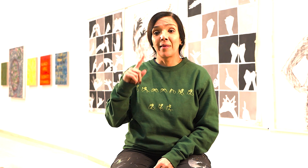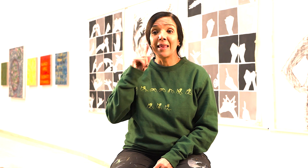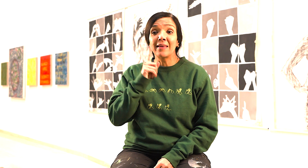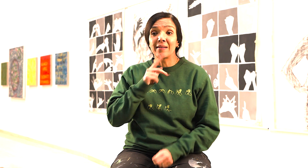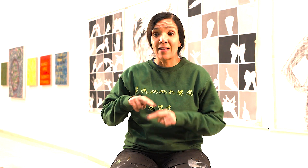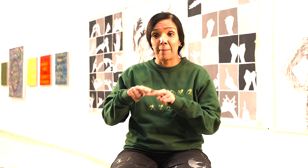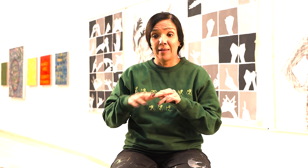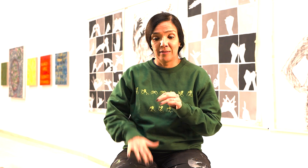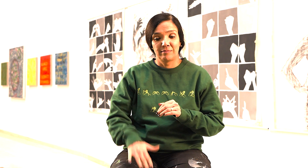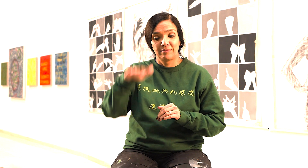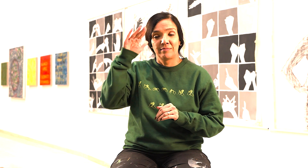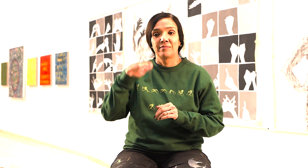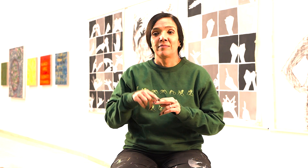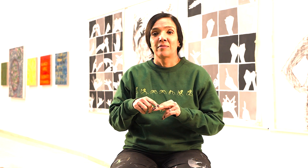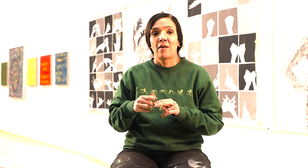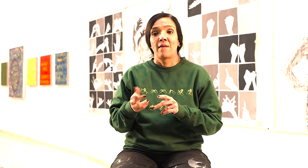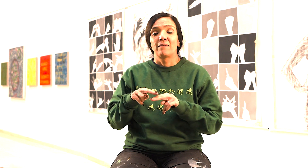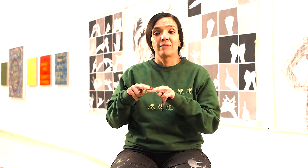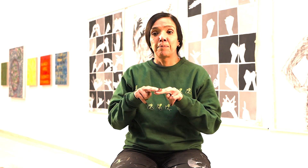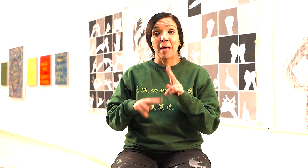So, I grew up within a hearing family.